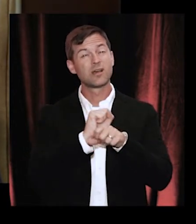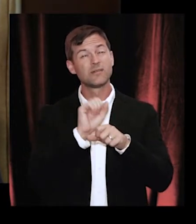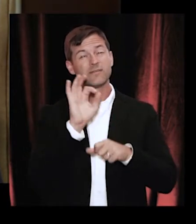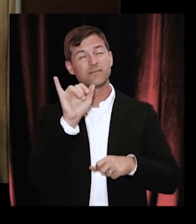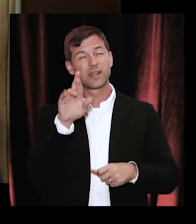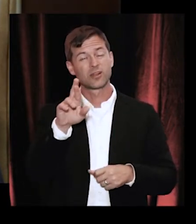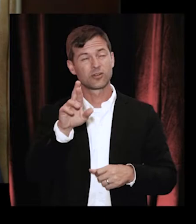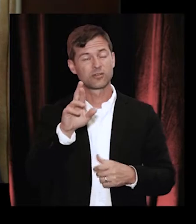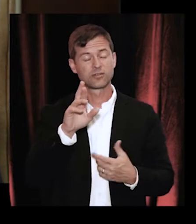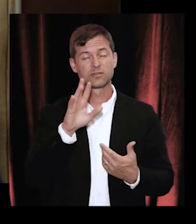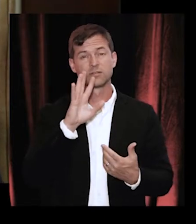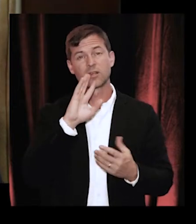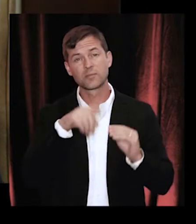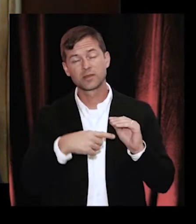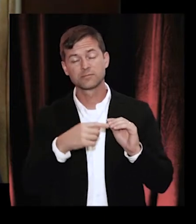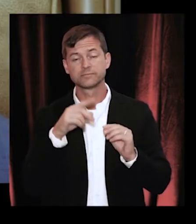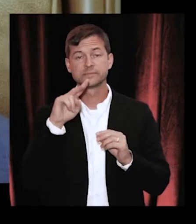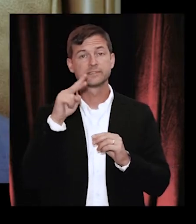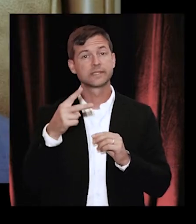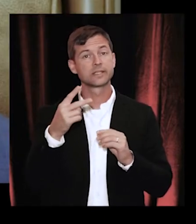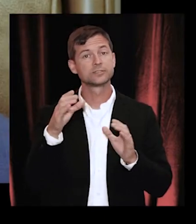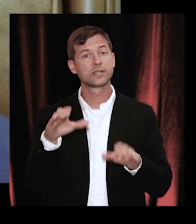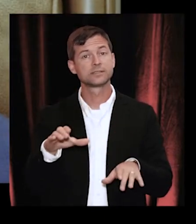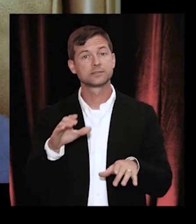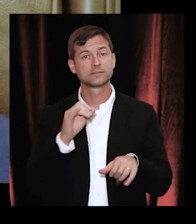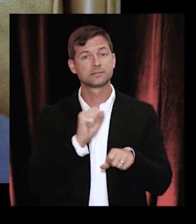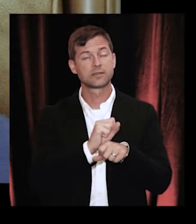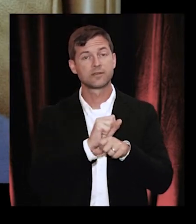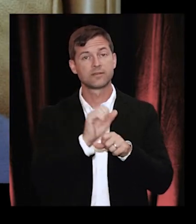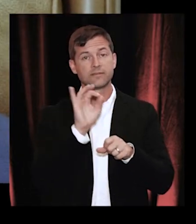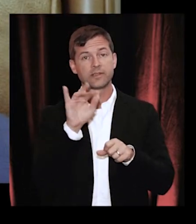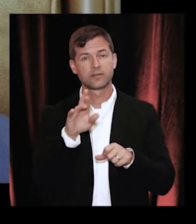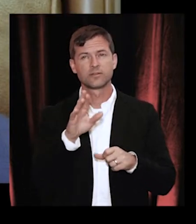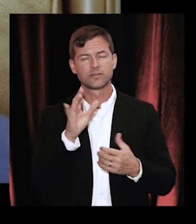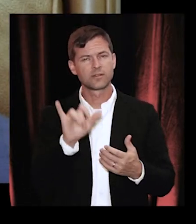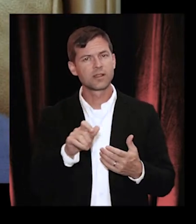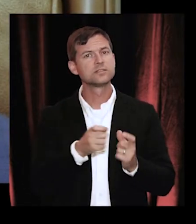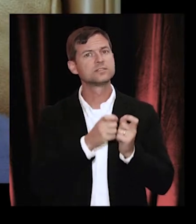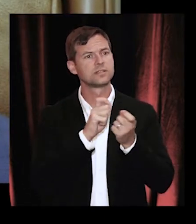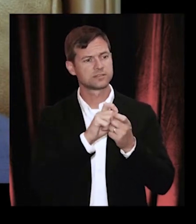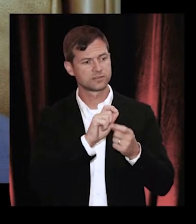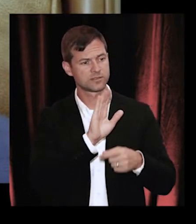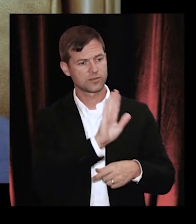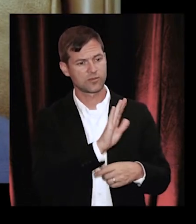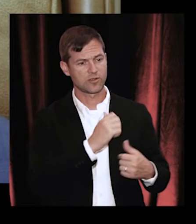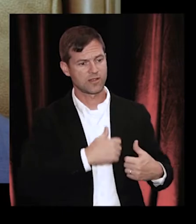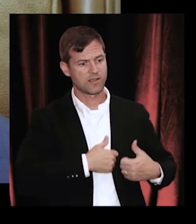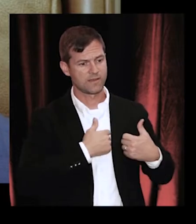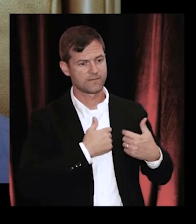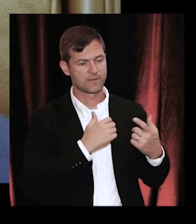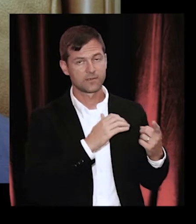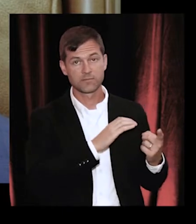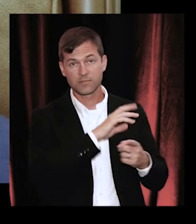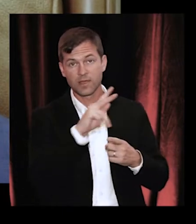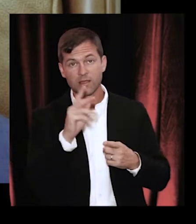when we're talking about Second Chance job fair we are changing the trajectory of individuals lives who return home but we're also